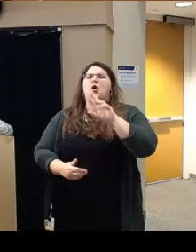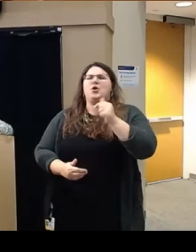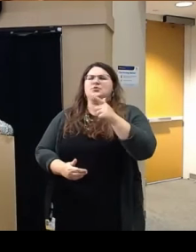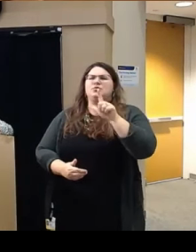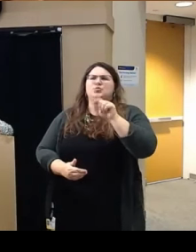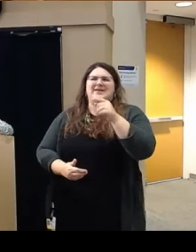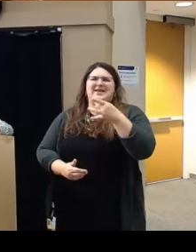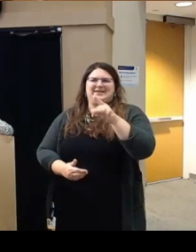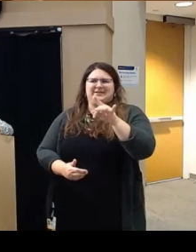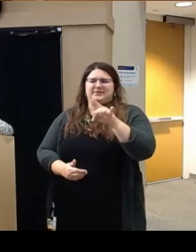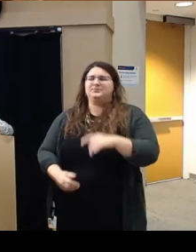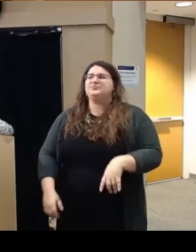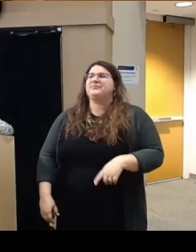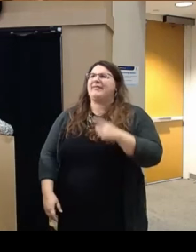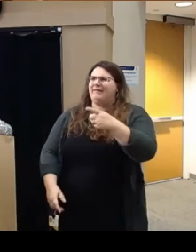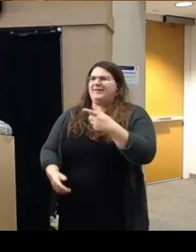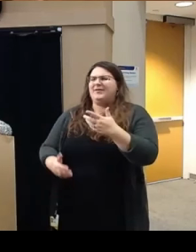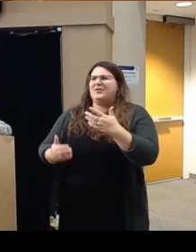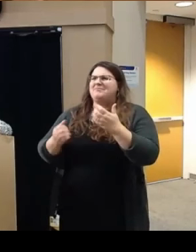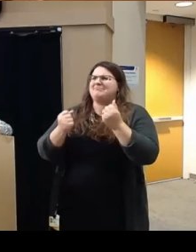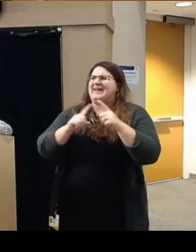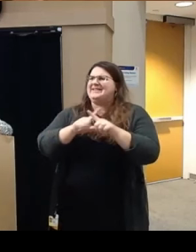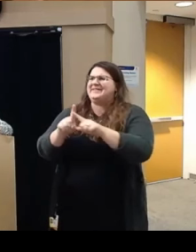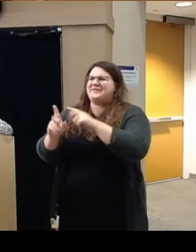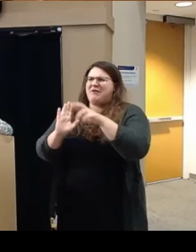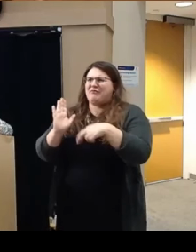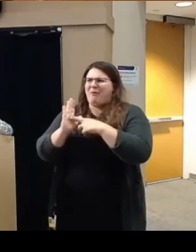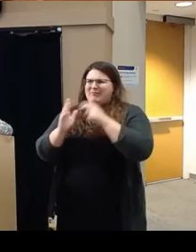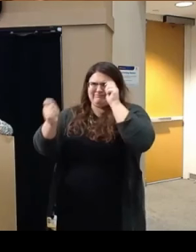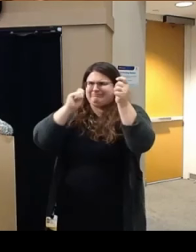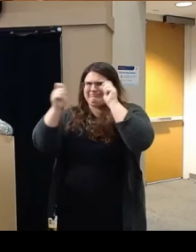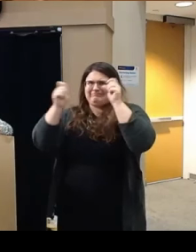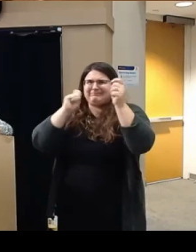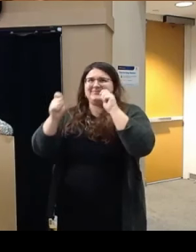as you will hear she wears multiple hats in our department um not only does she provide direct